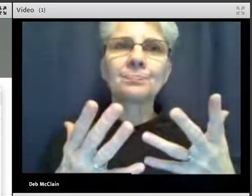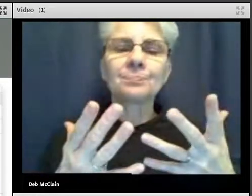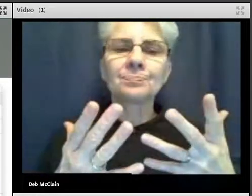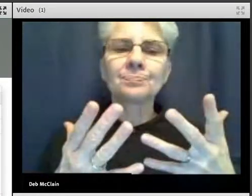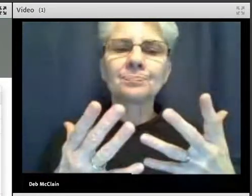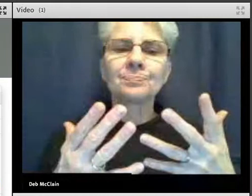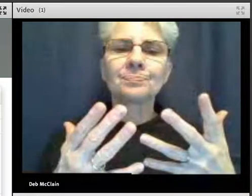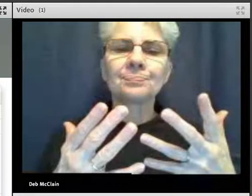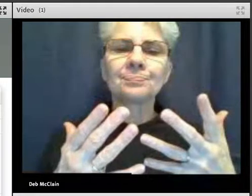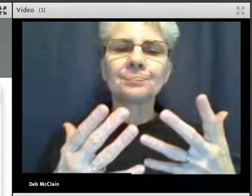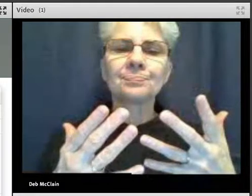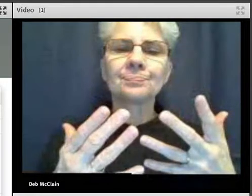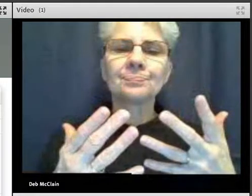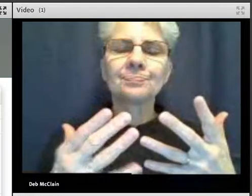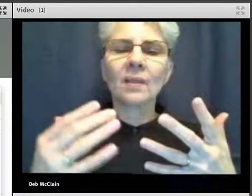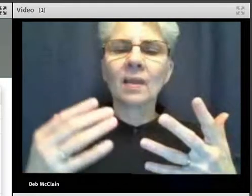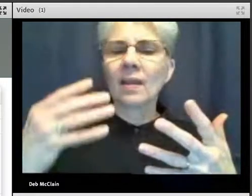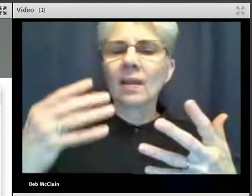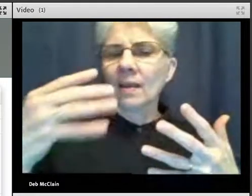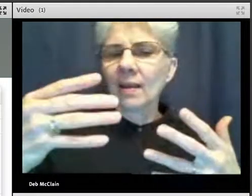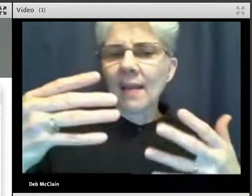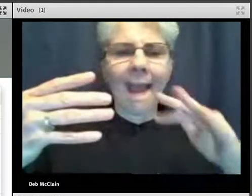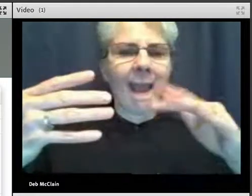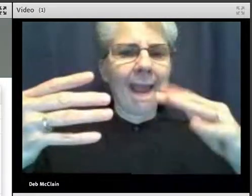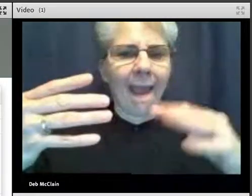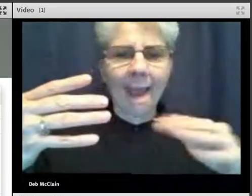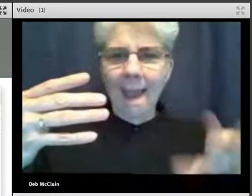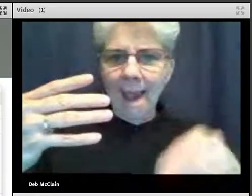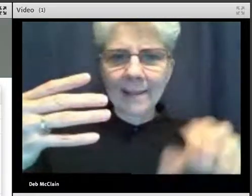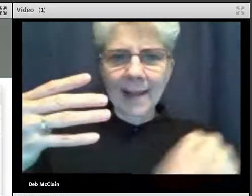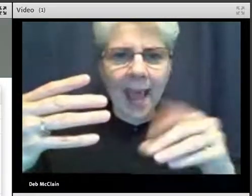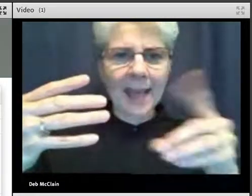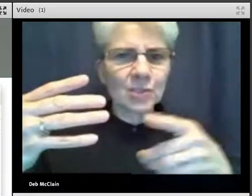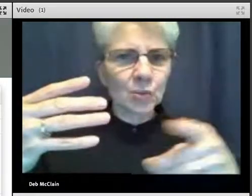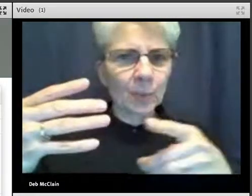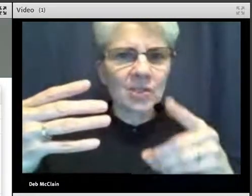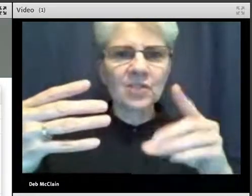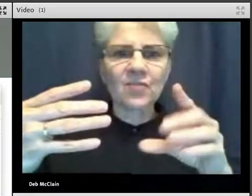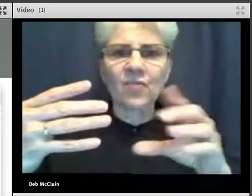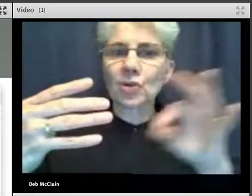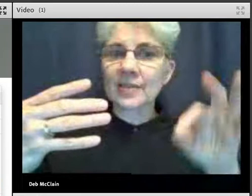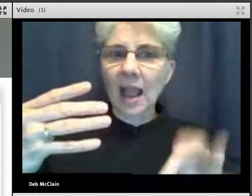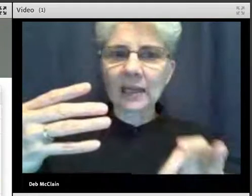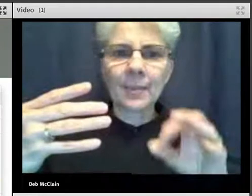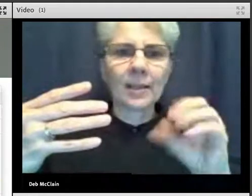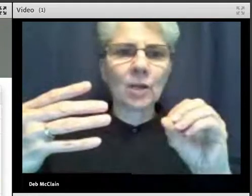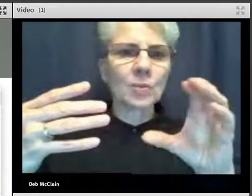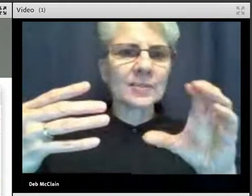and it's going to -- you're going to add descriptions for your document. It's going to recognize the text using OCR.